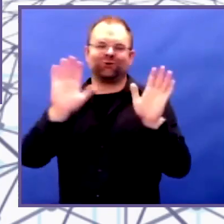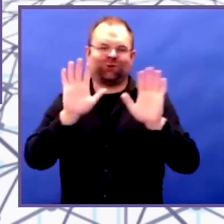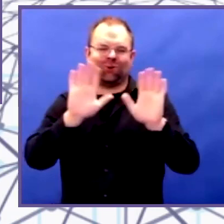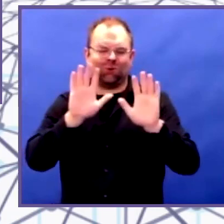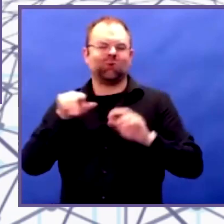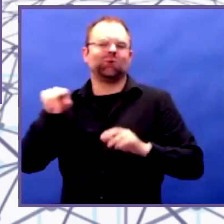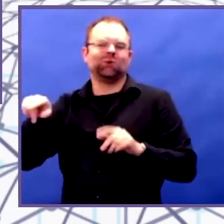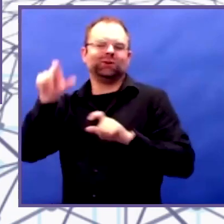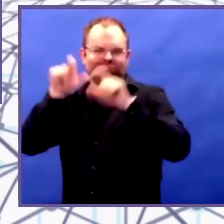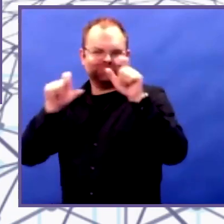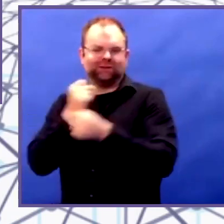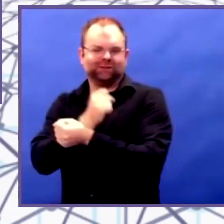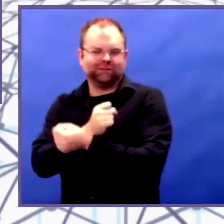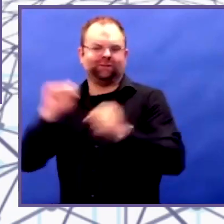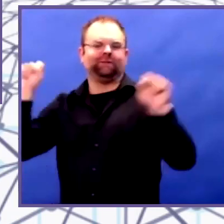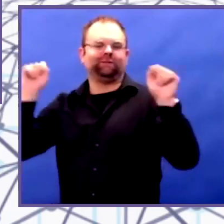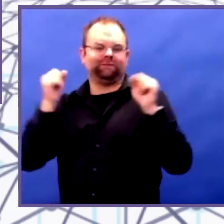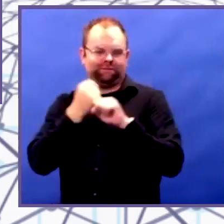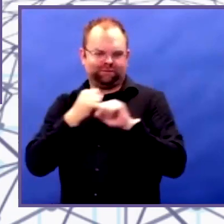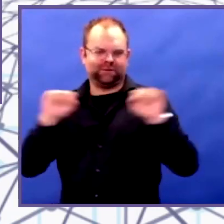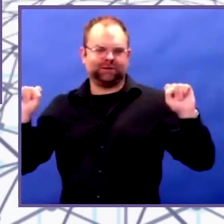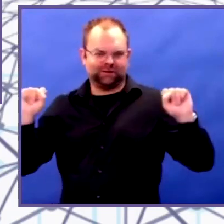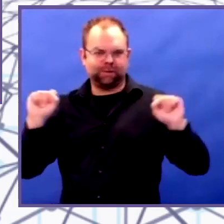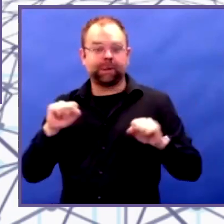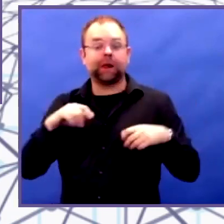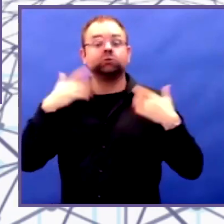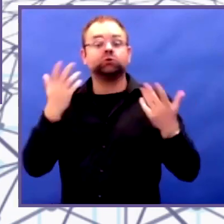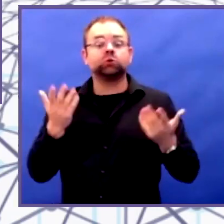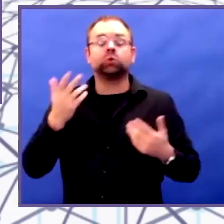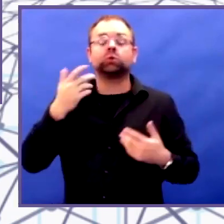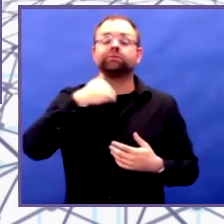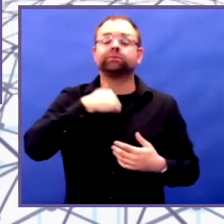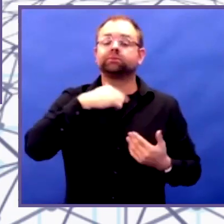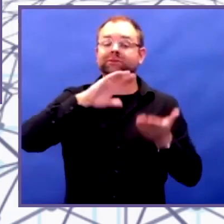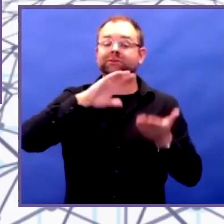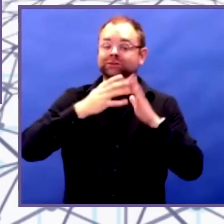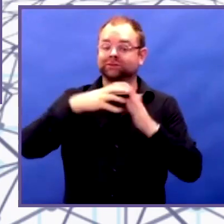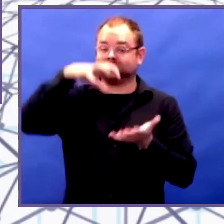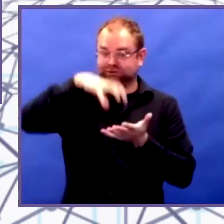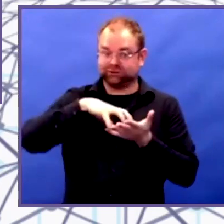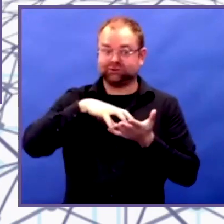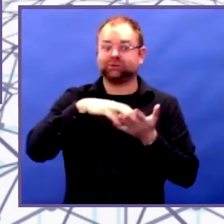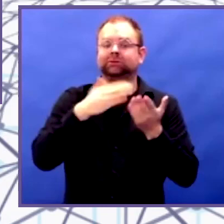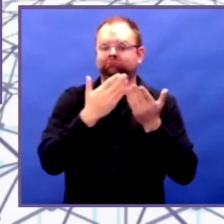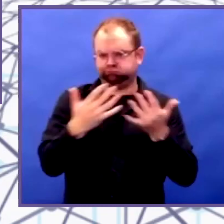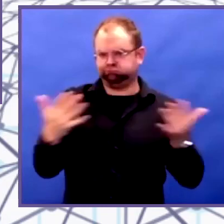so the need to improve their living conditions cannot be overemphasised.